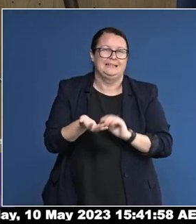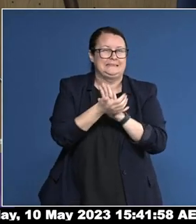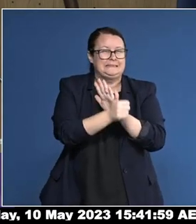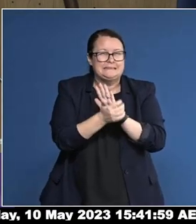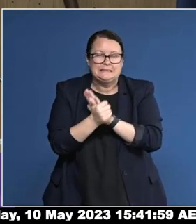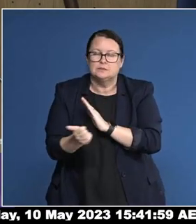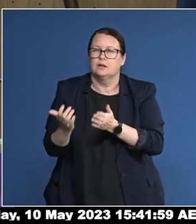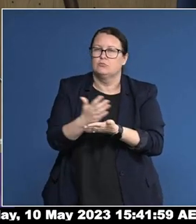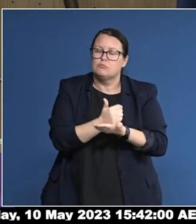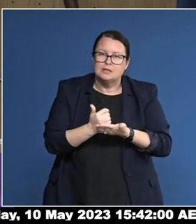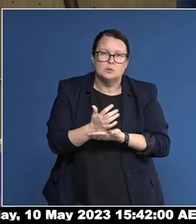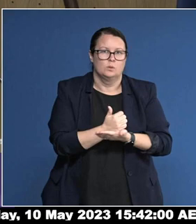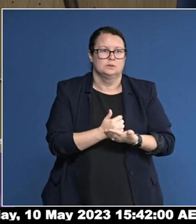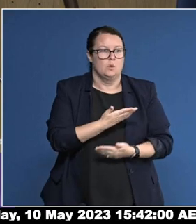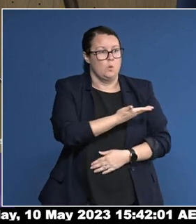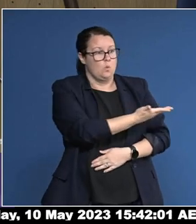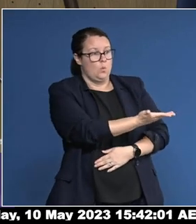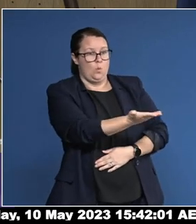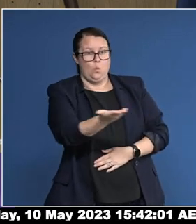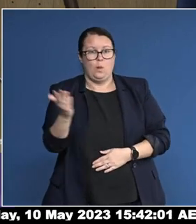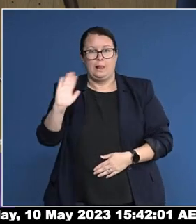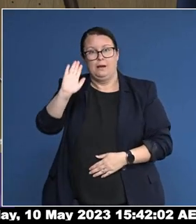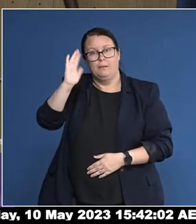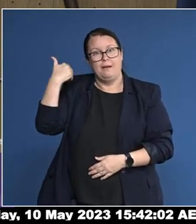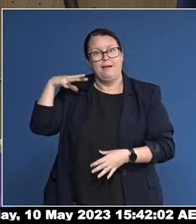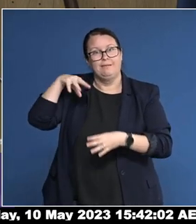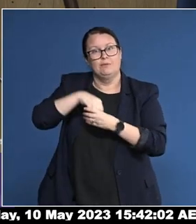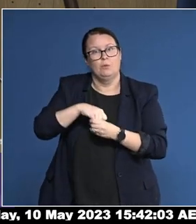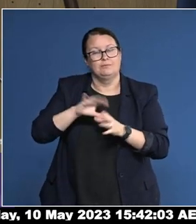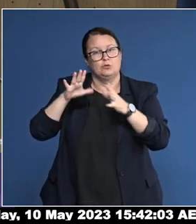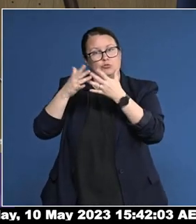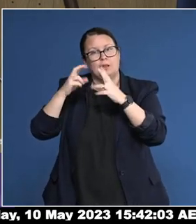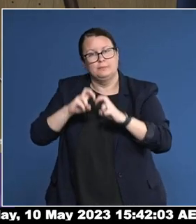Every person who has engaged with the Royal Commission has brought invaluable information